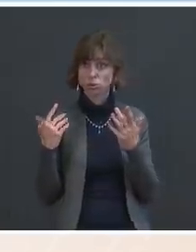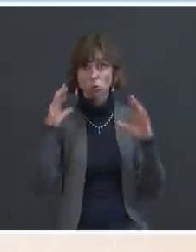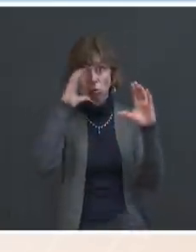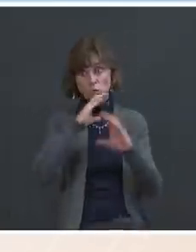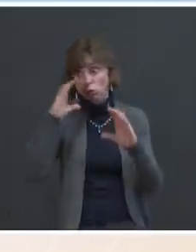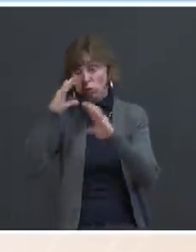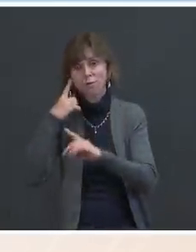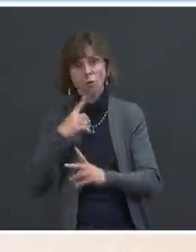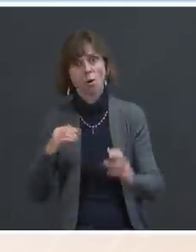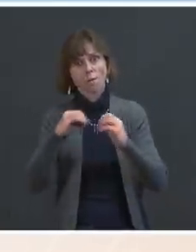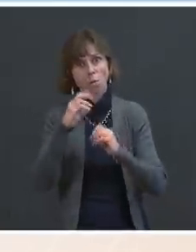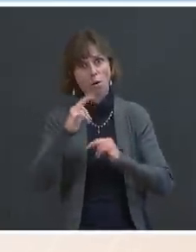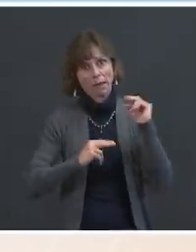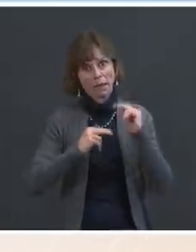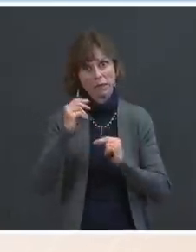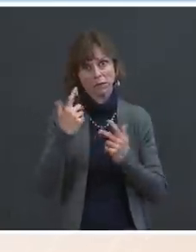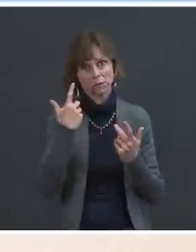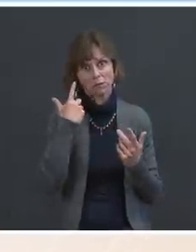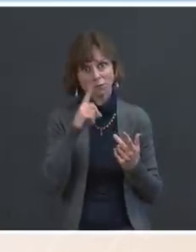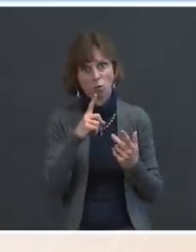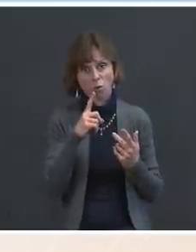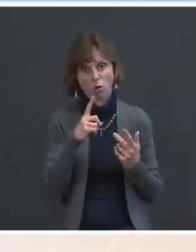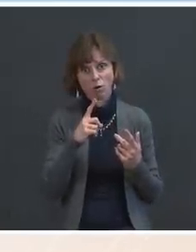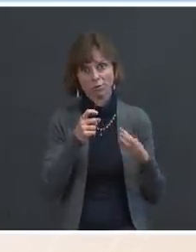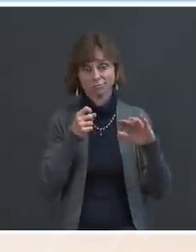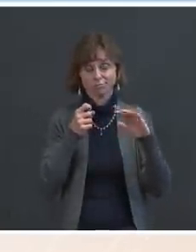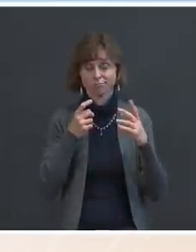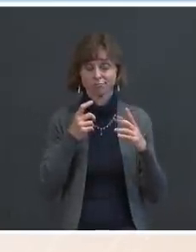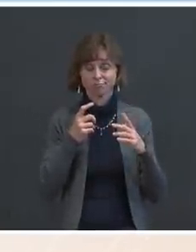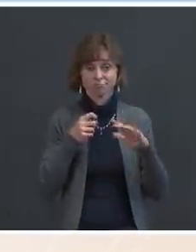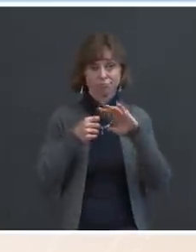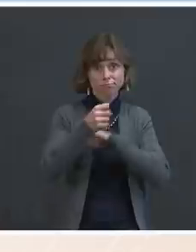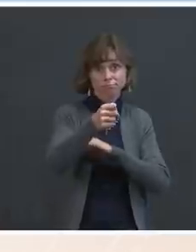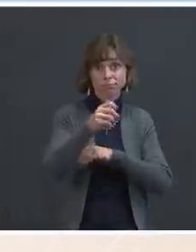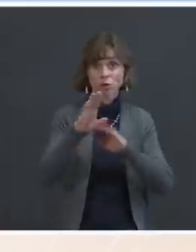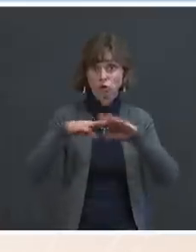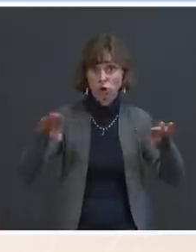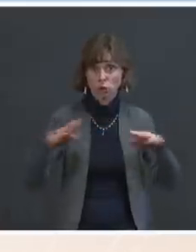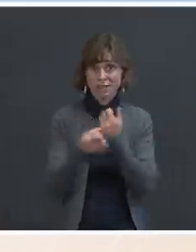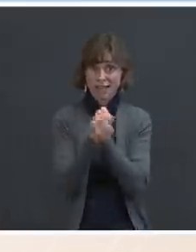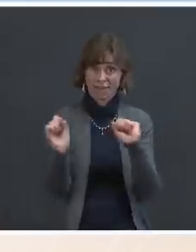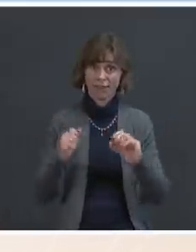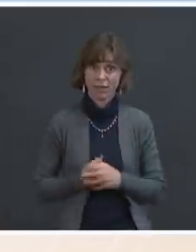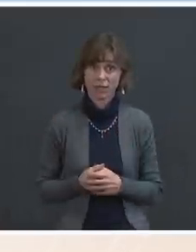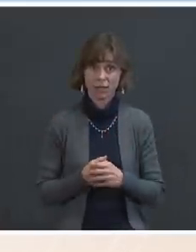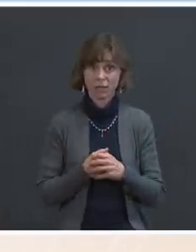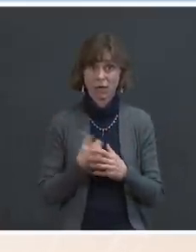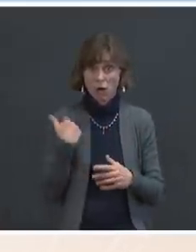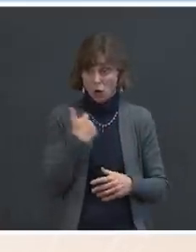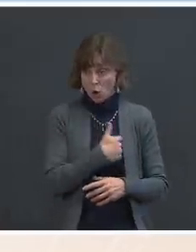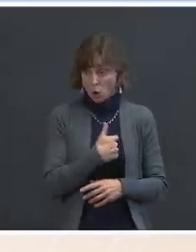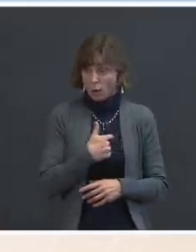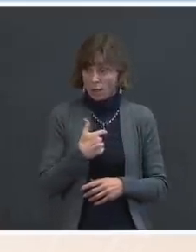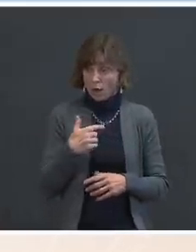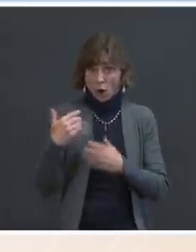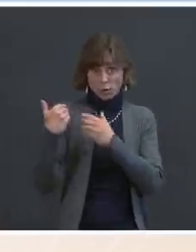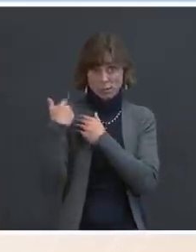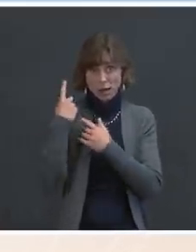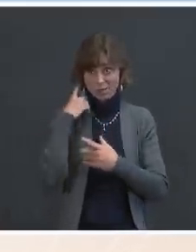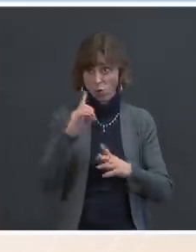that can safely house children, and incumbent upon us to ensure that we are communicating effectively and efficiently to the region,